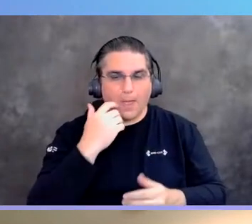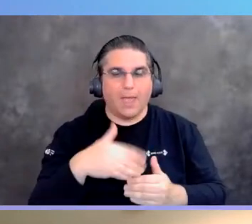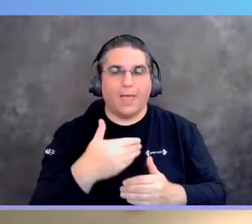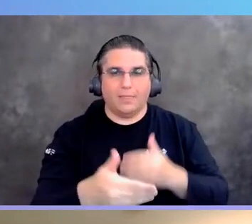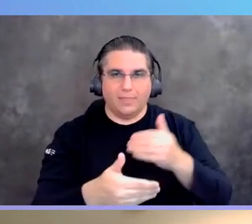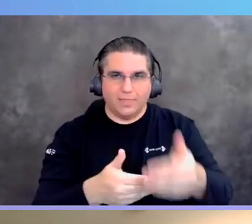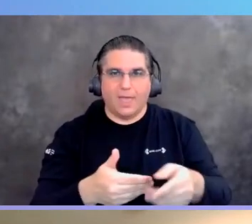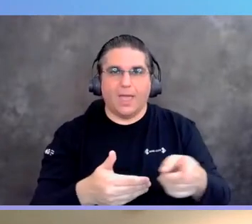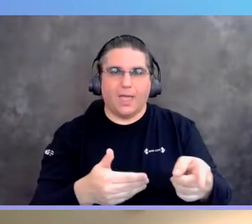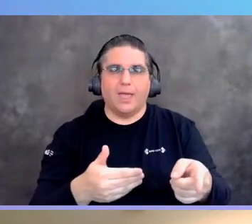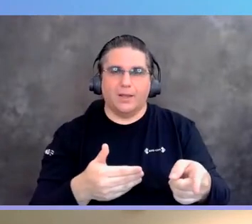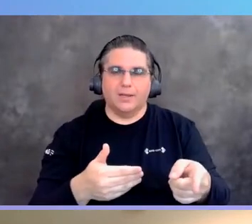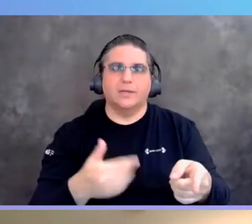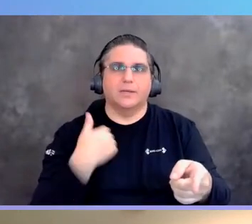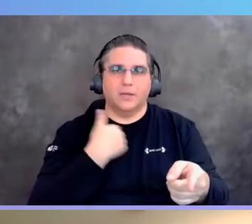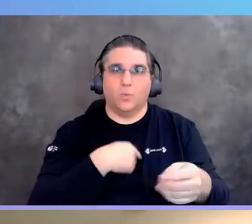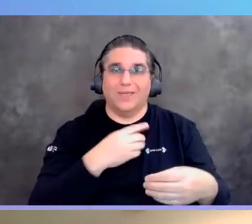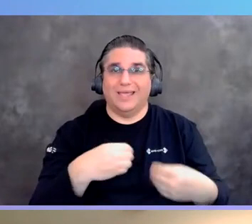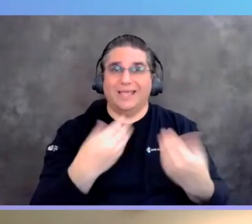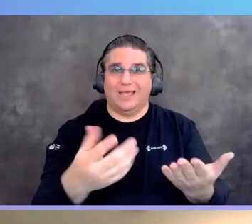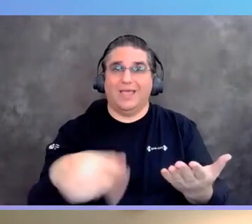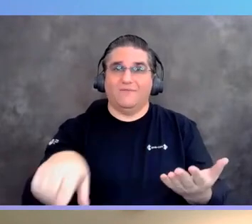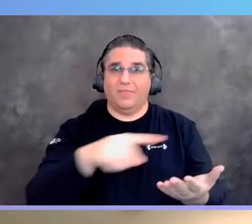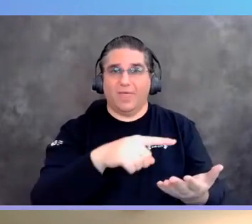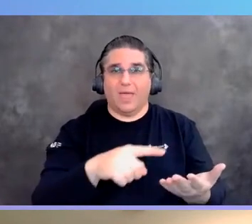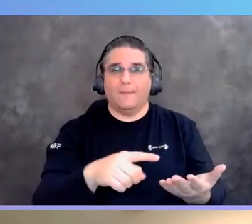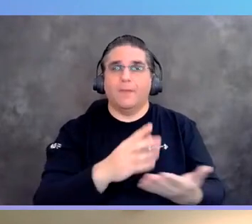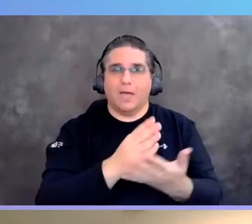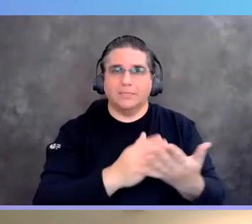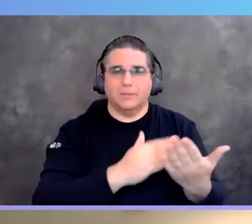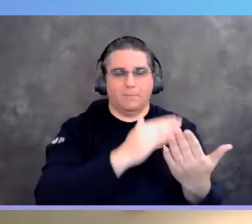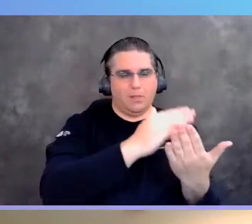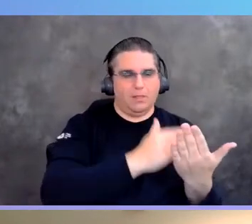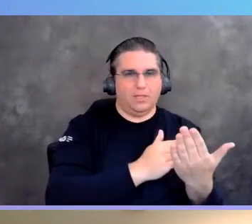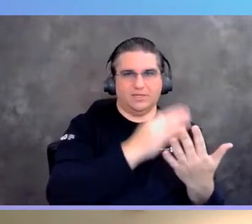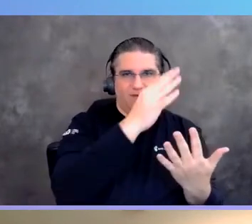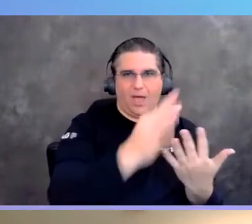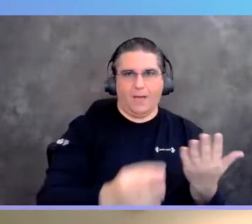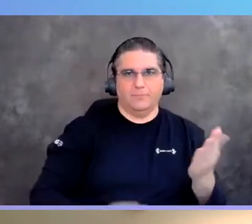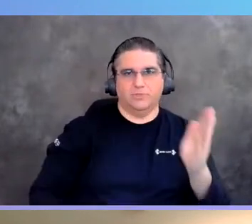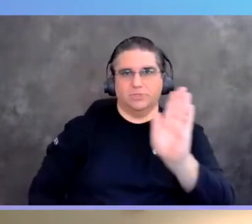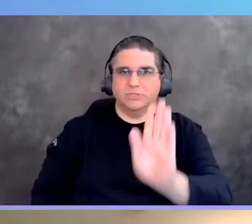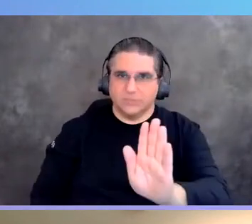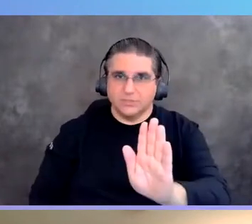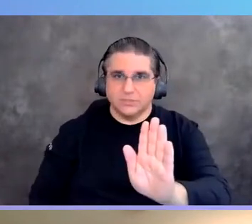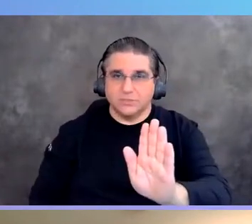the prepared options that shaped, uh, the different ways